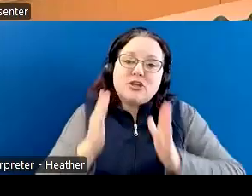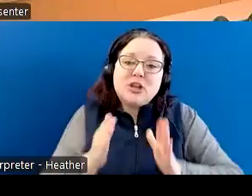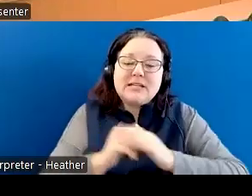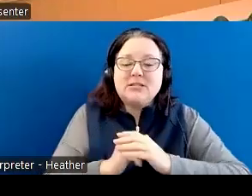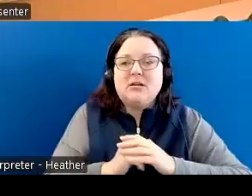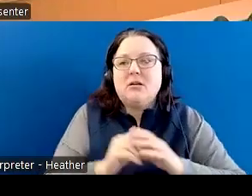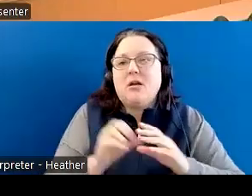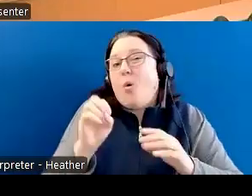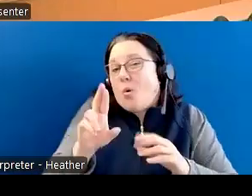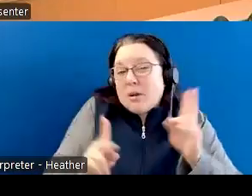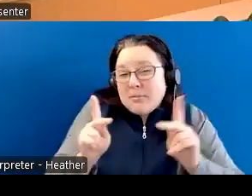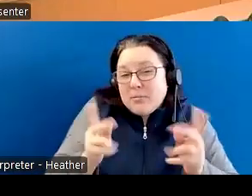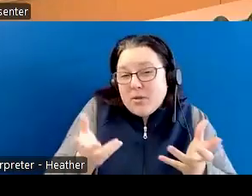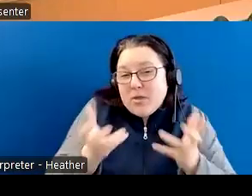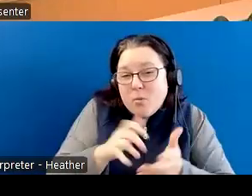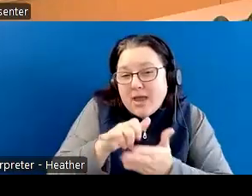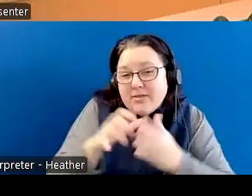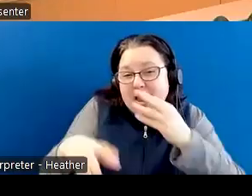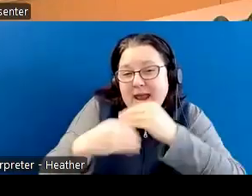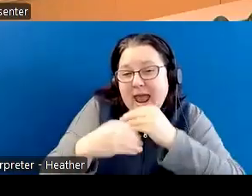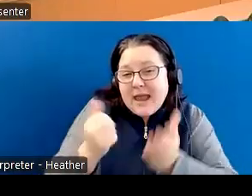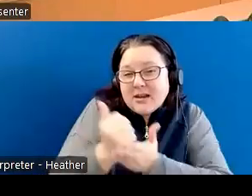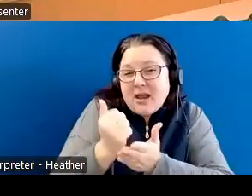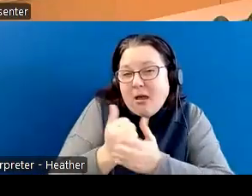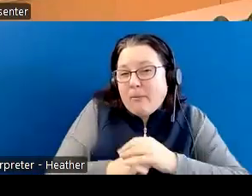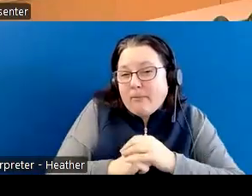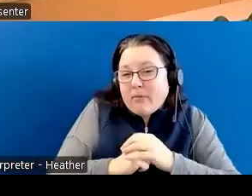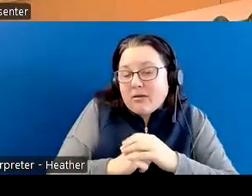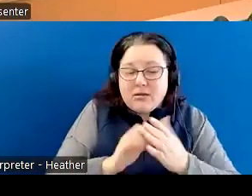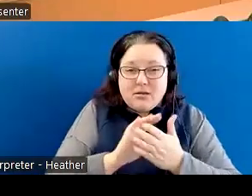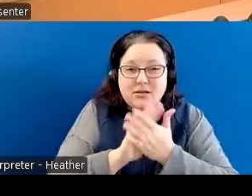um are needing that that extra help that they need to get to what they